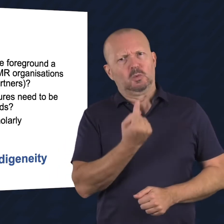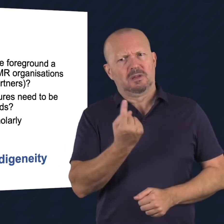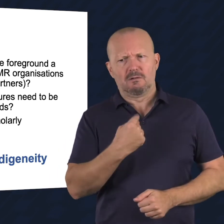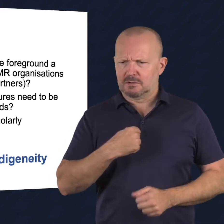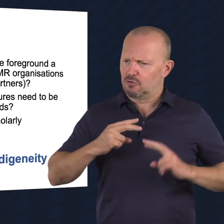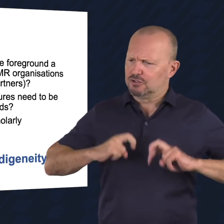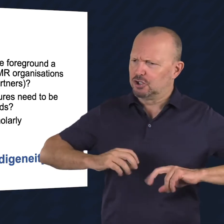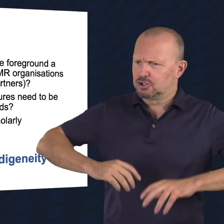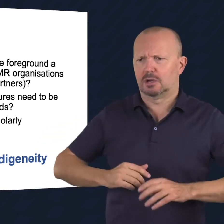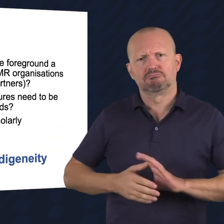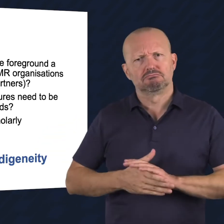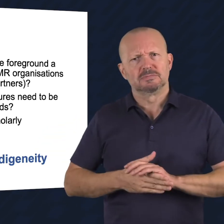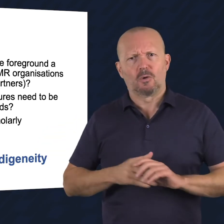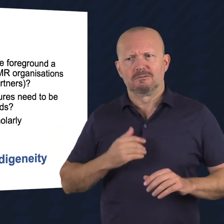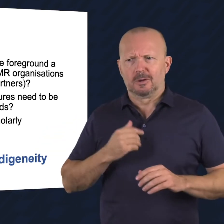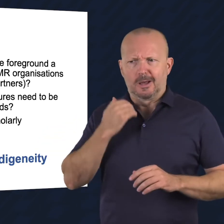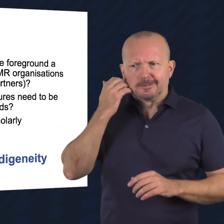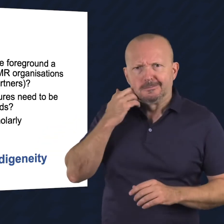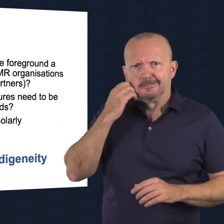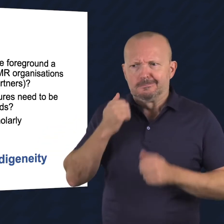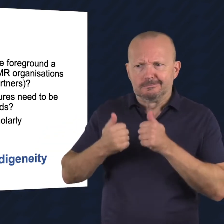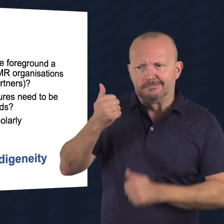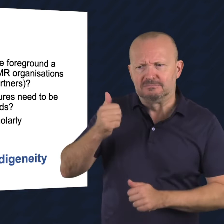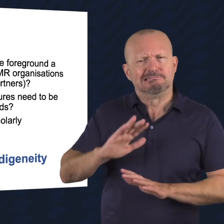You have the frameworks and skills to really make a difference.